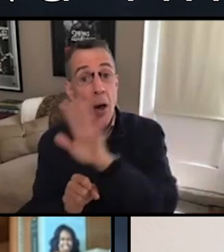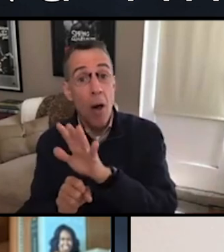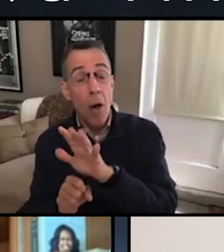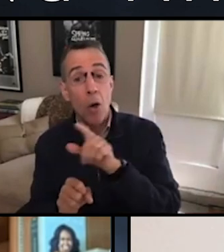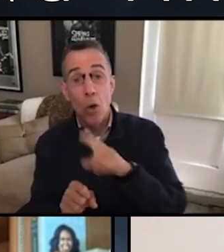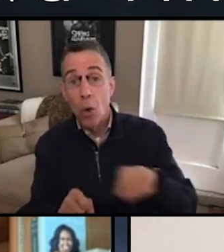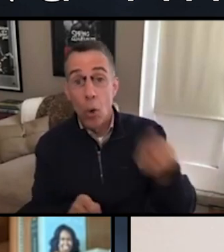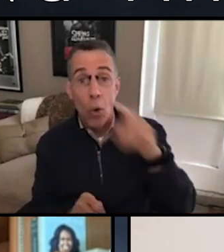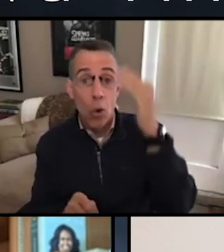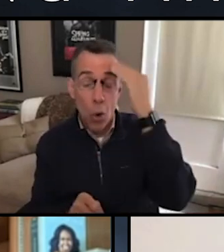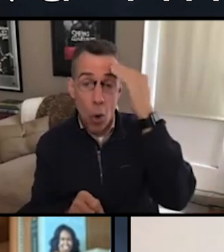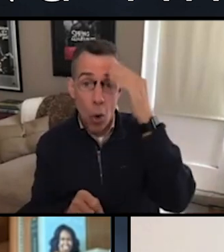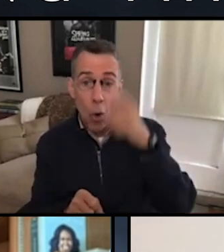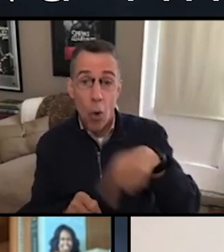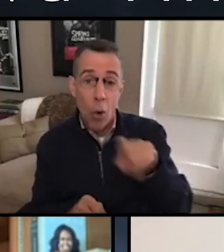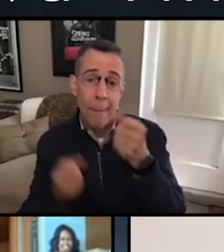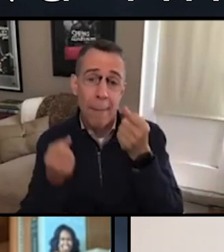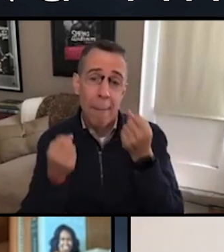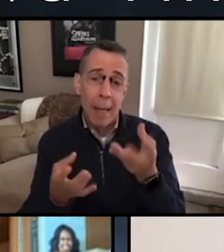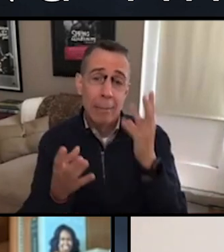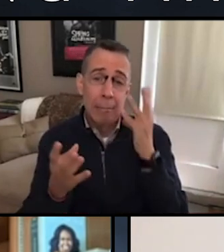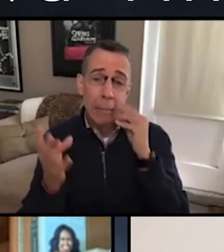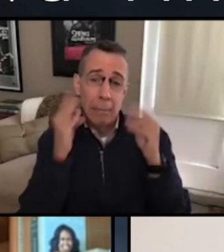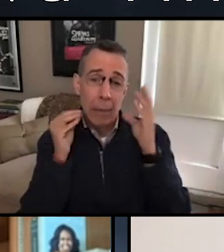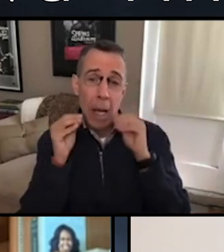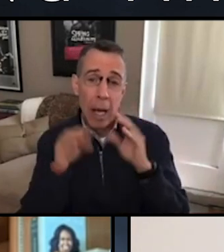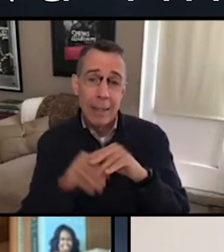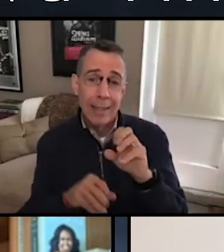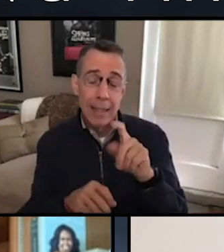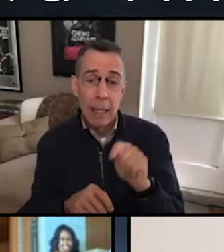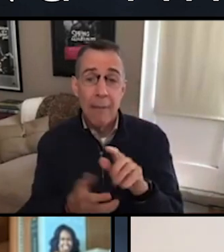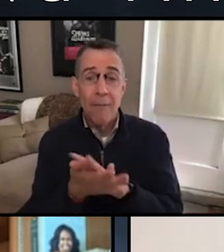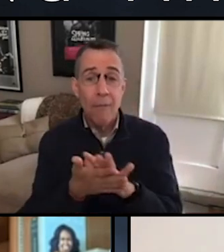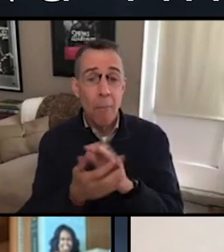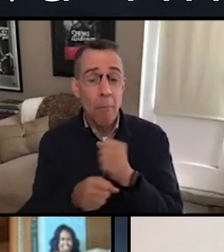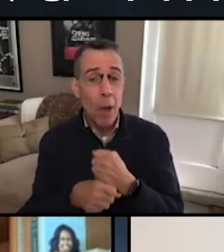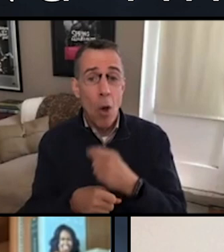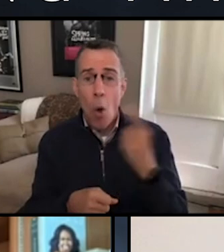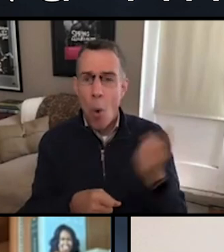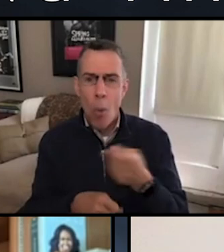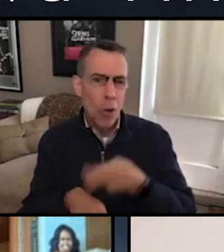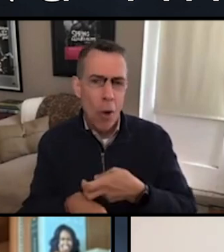having been on many sets. Filmmaking's always hard, right? There's always